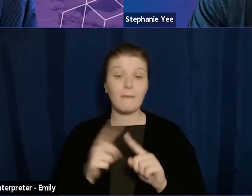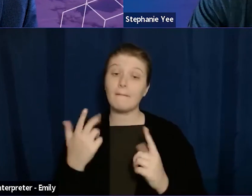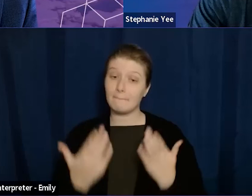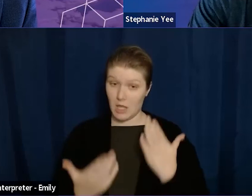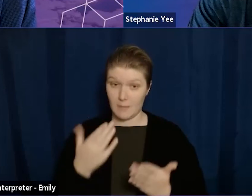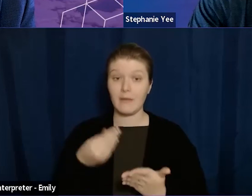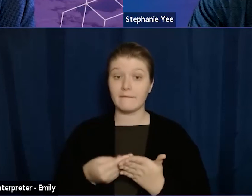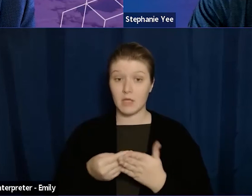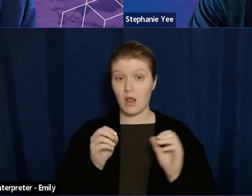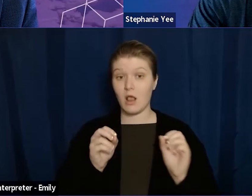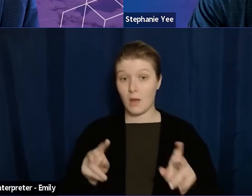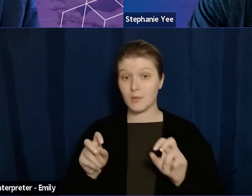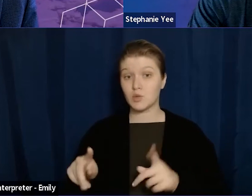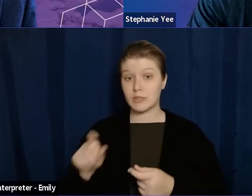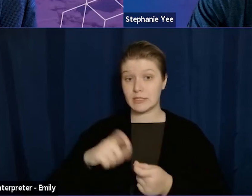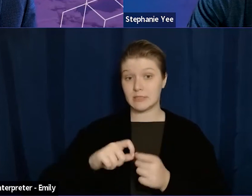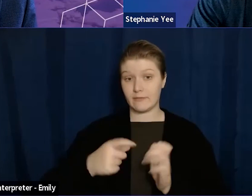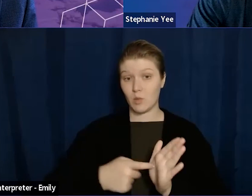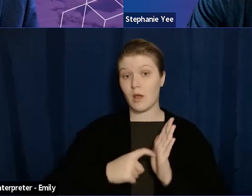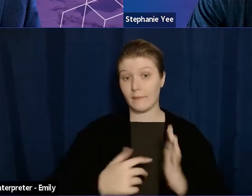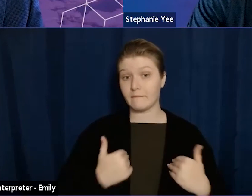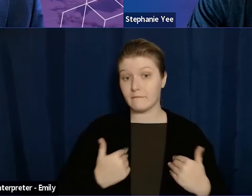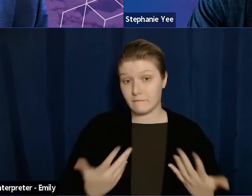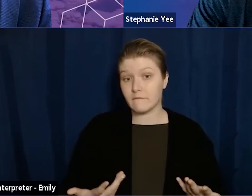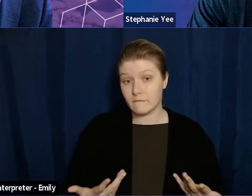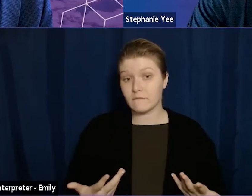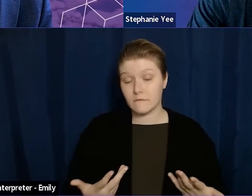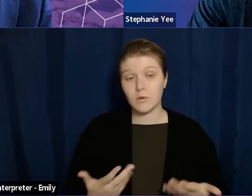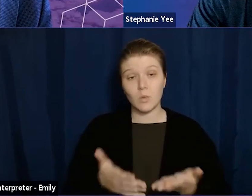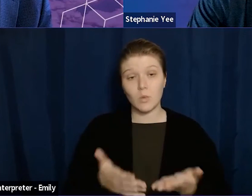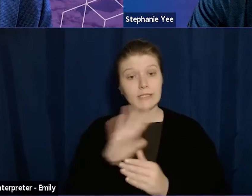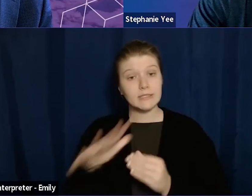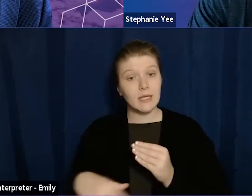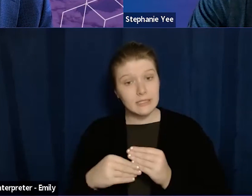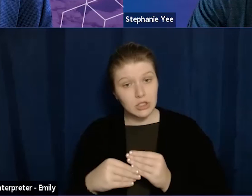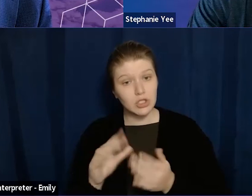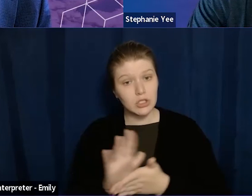that have specific requirements requesting additional supplementary documents.